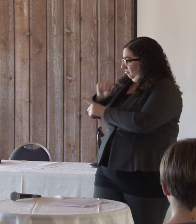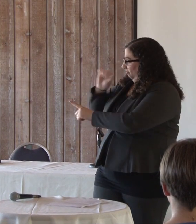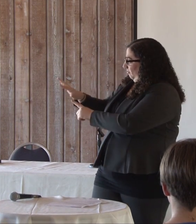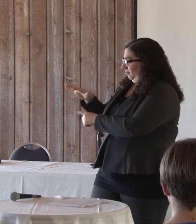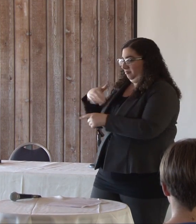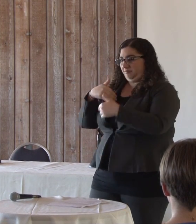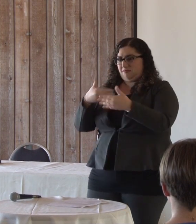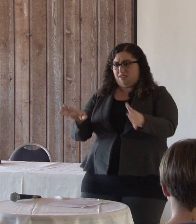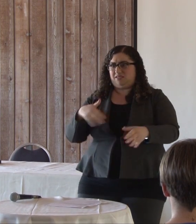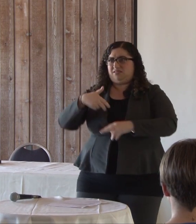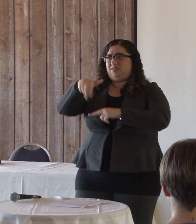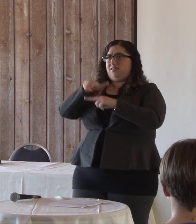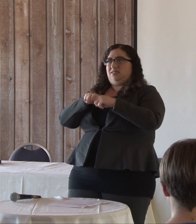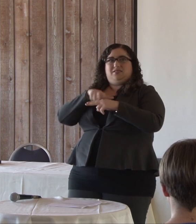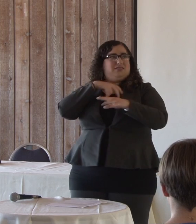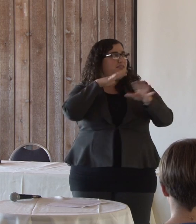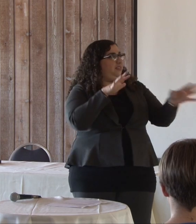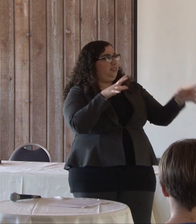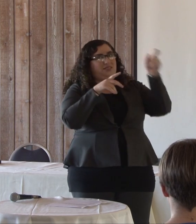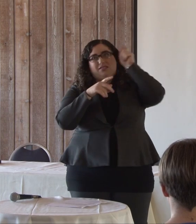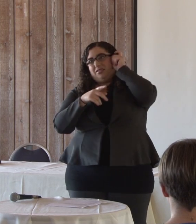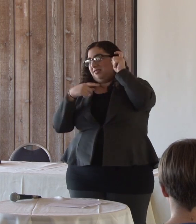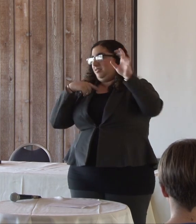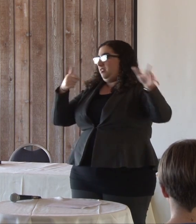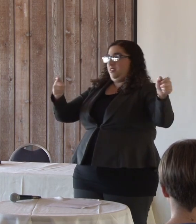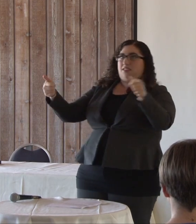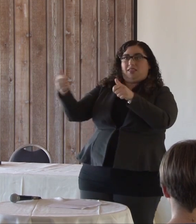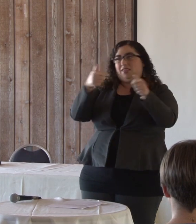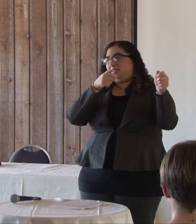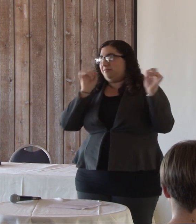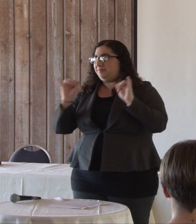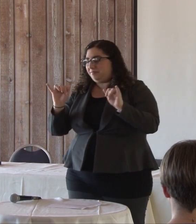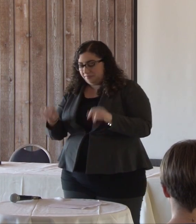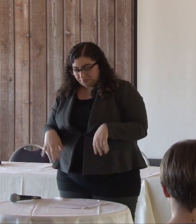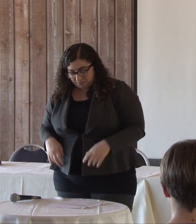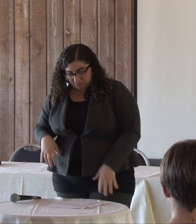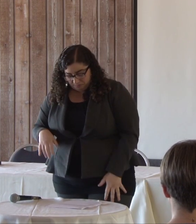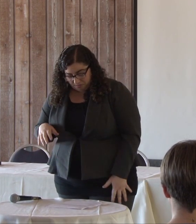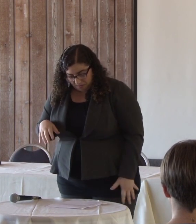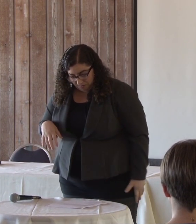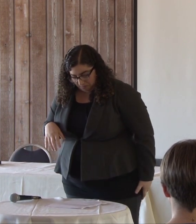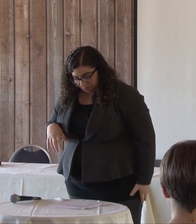But there was no instruction. There was no explanation before at least my family would try to gesture and tell me what was going on but here I